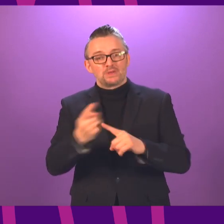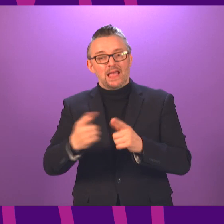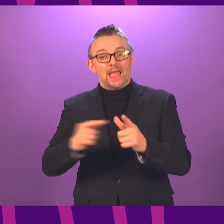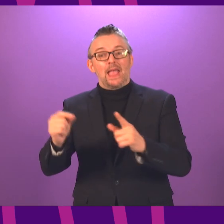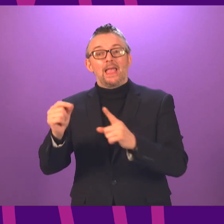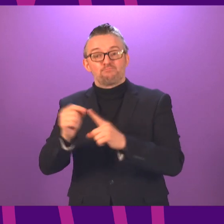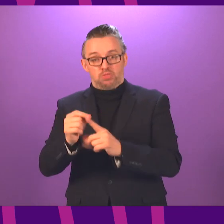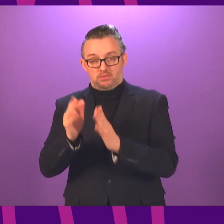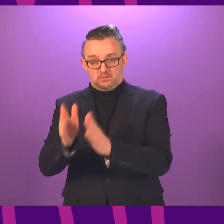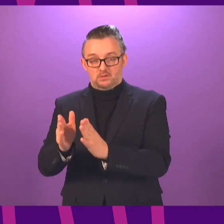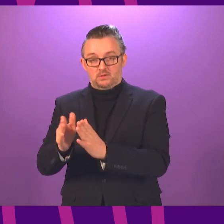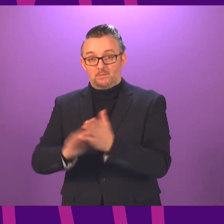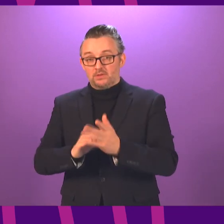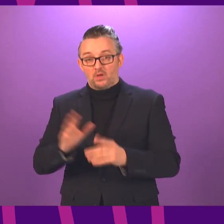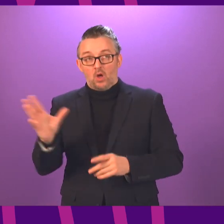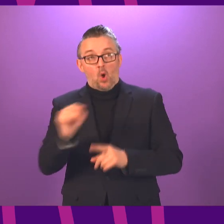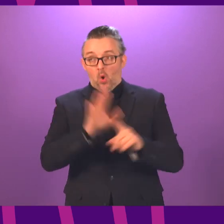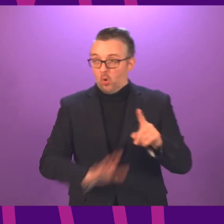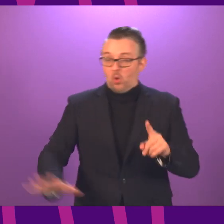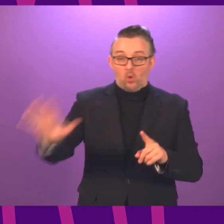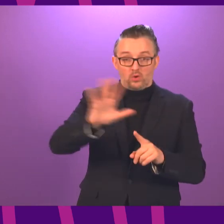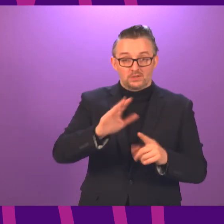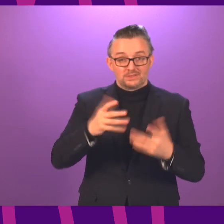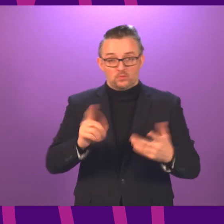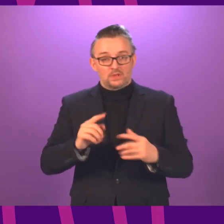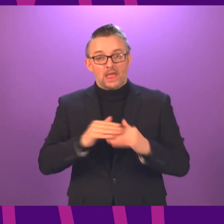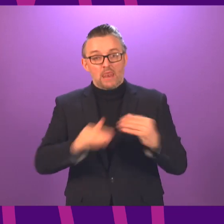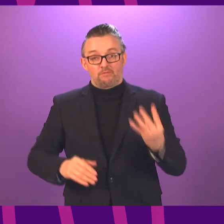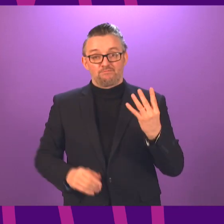At that stage, we hope that all parts of the country that are currently in level 4 will